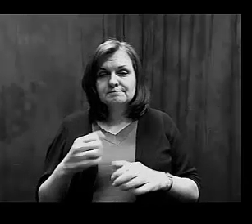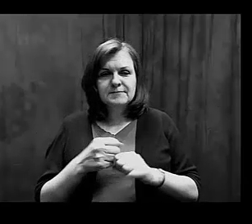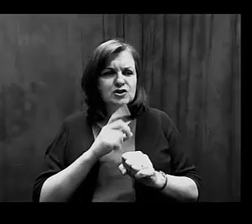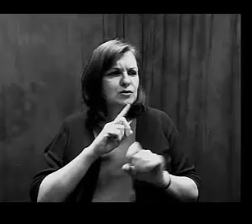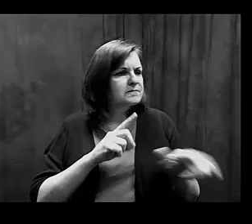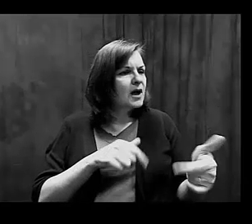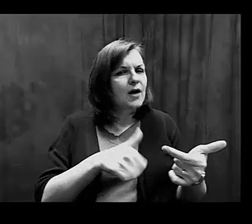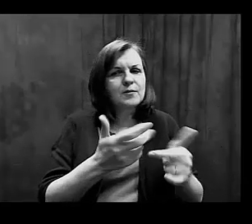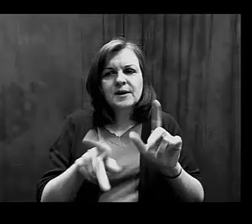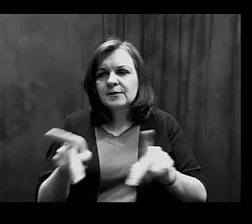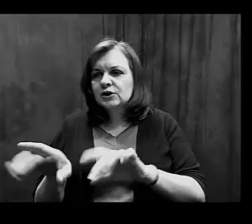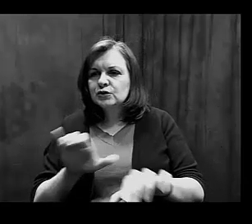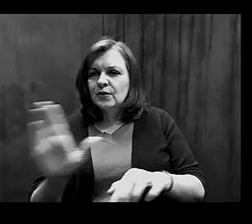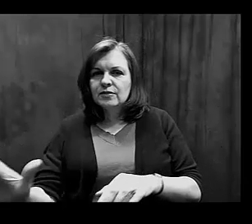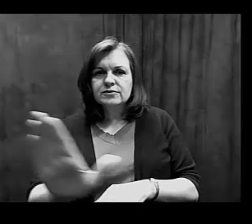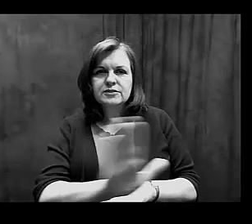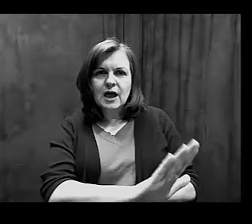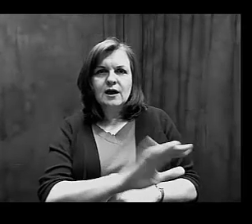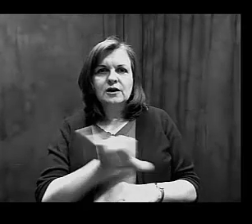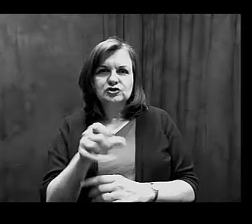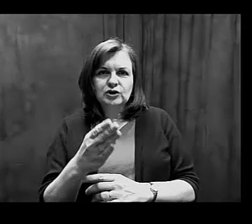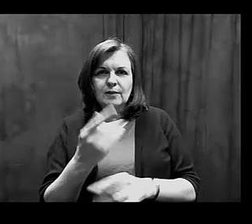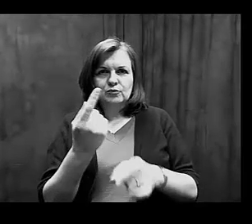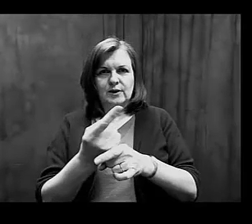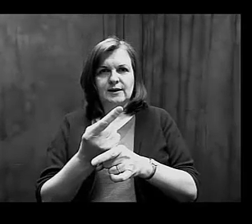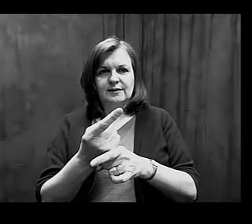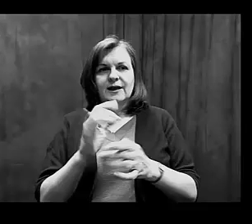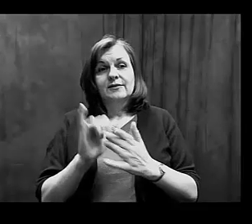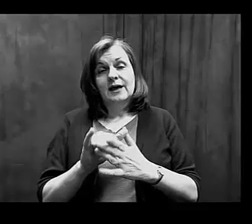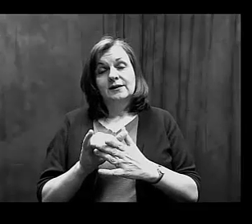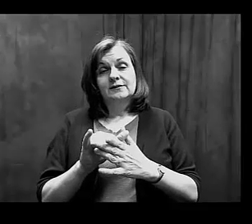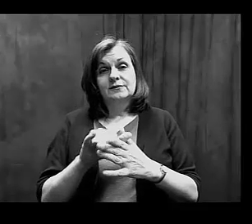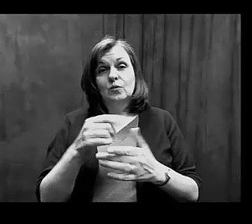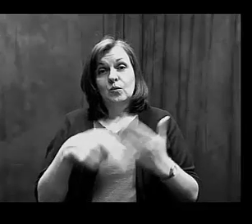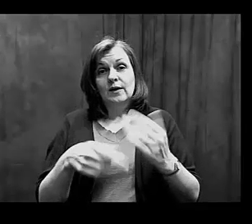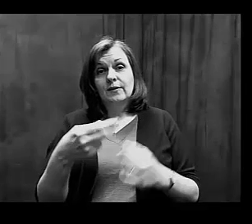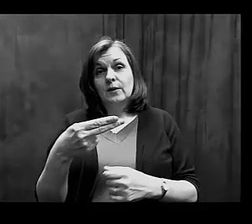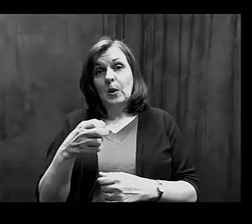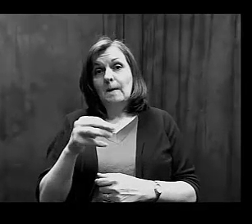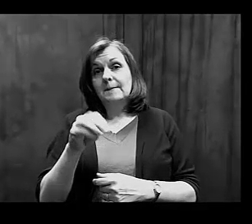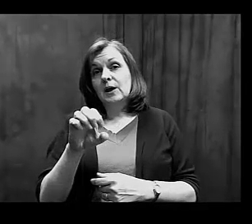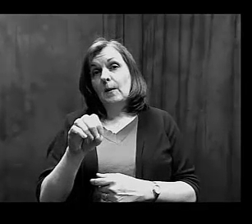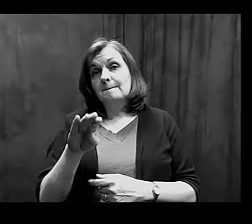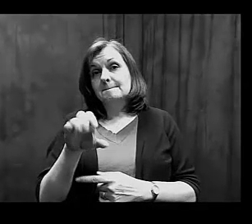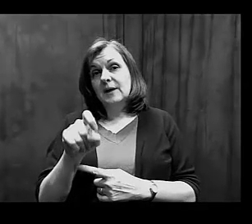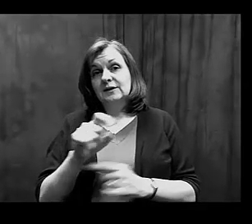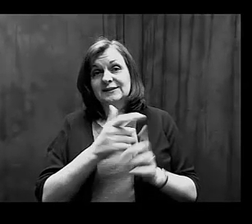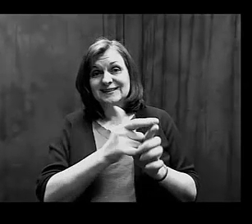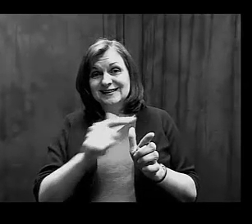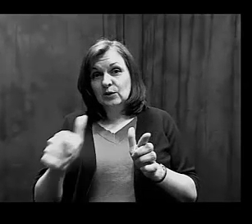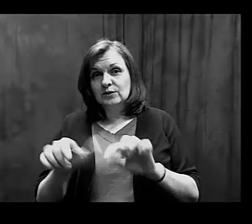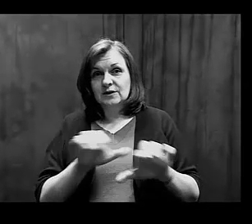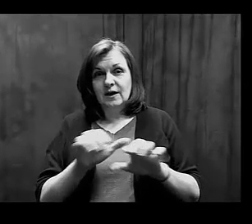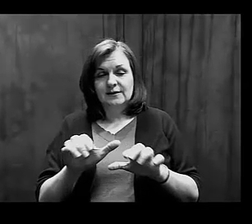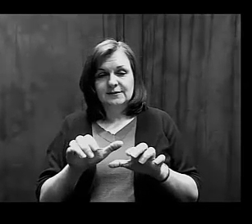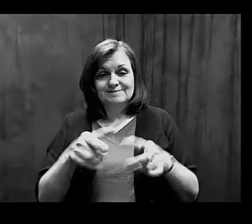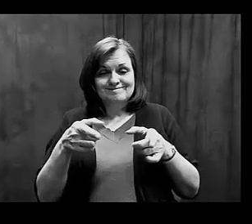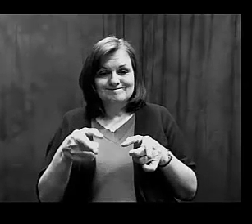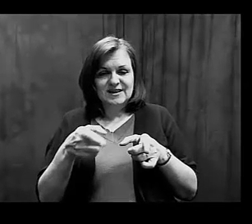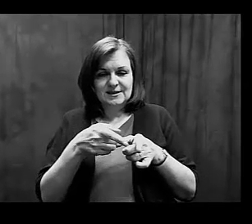that's the job of ahomeobox sequence is to make sure that every gene every morphogen